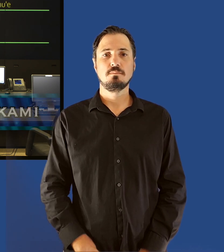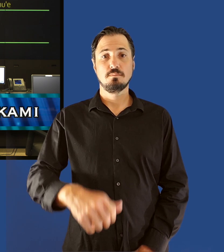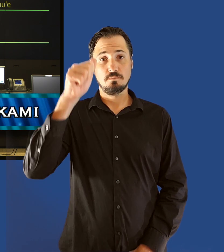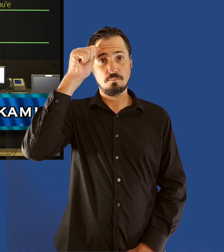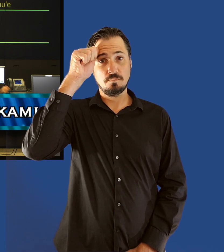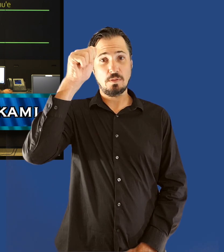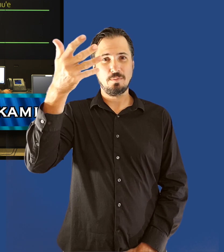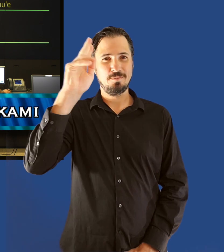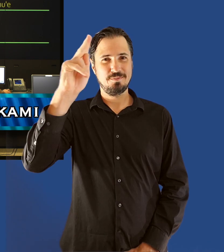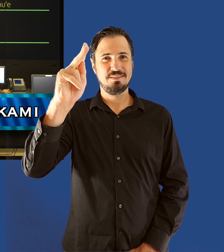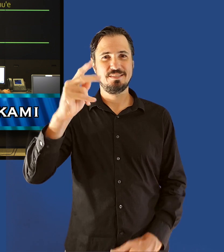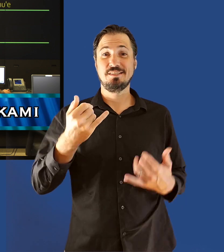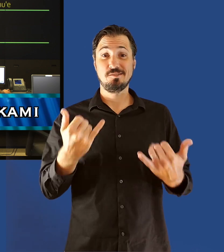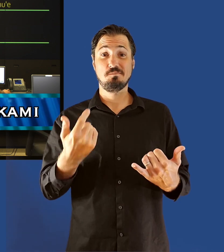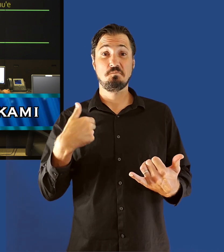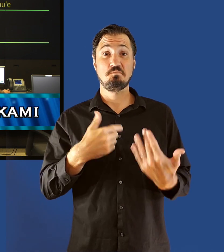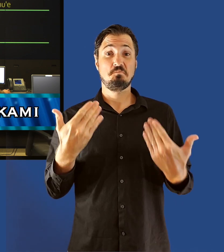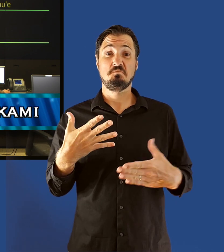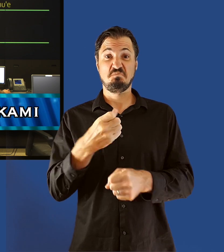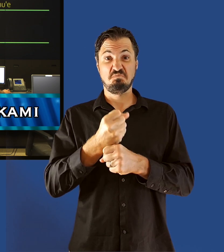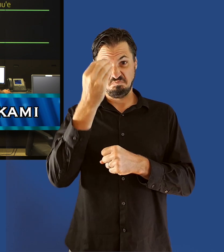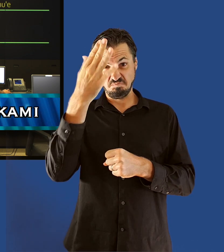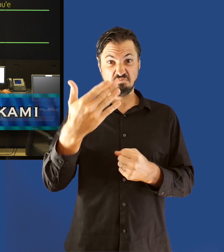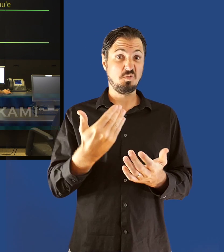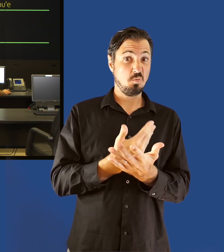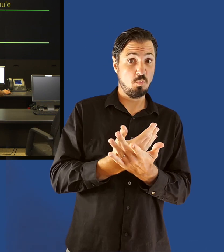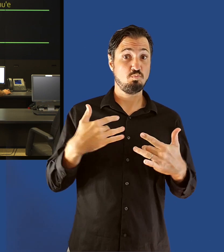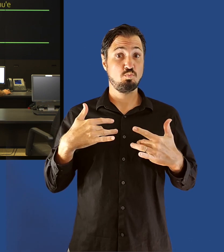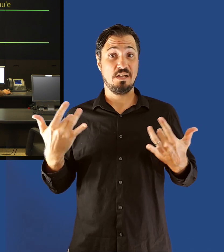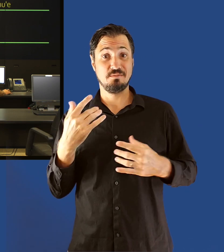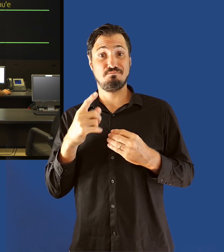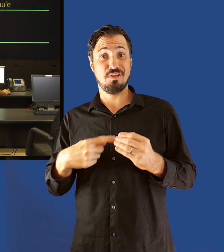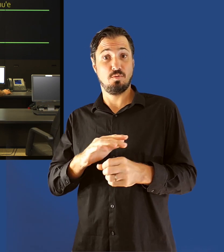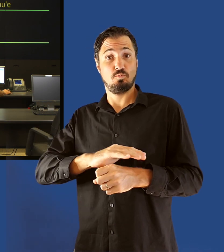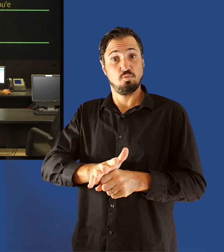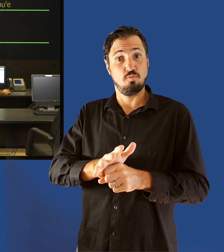Aloha Kaua‘i! Here is our daily COVID-19 briefing from Team Kaua‘i for Tuesday, April 28.